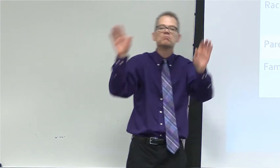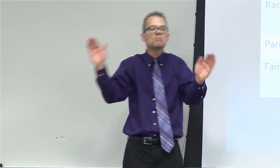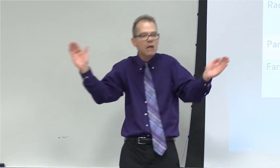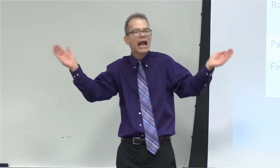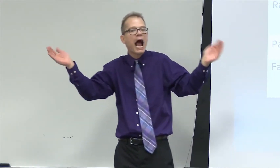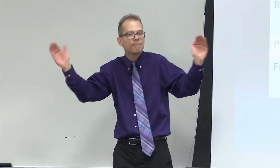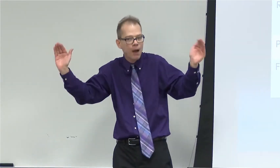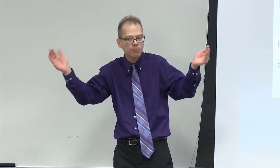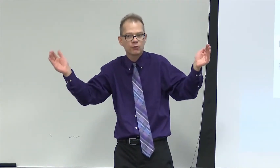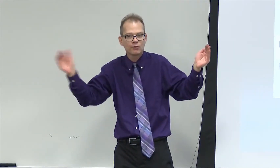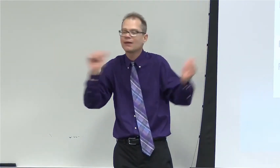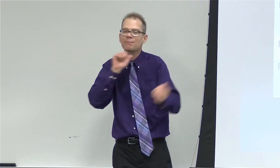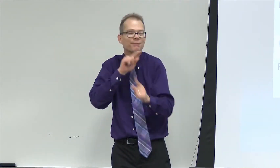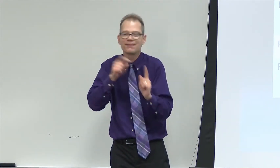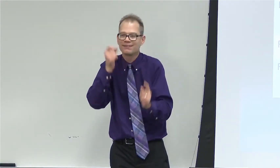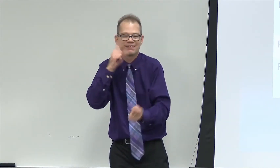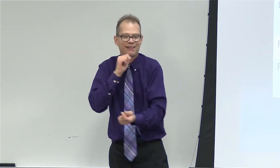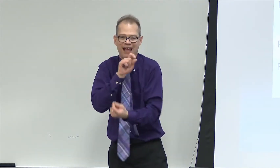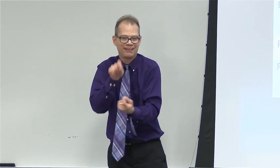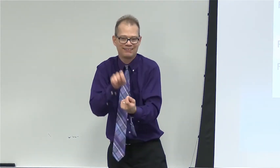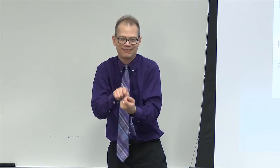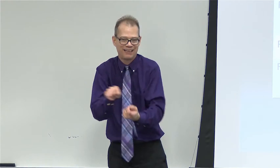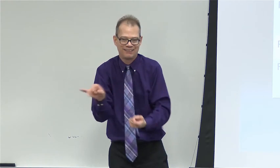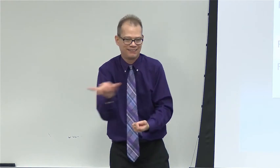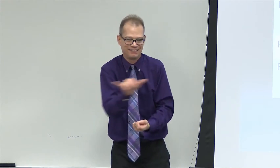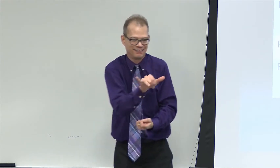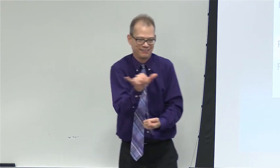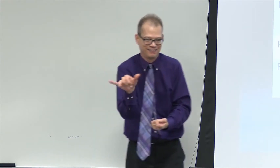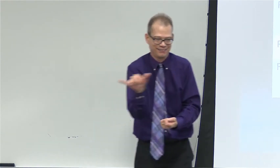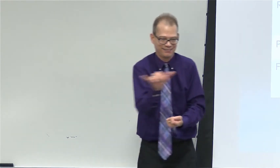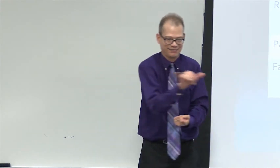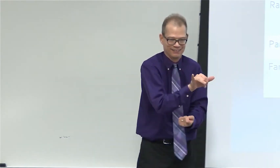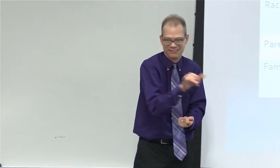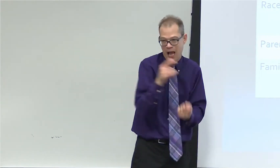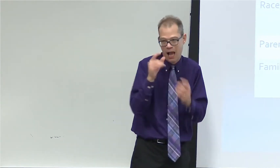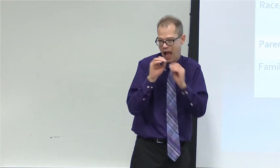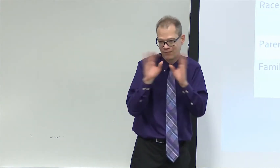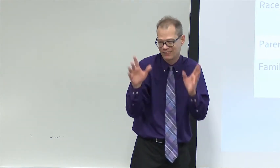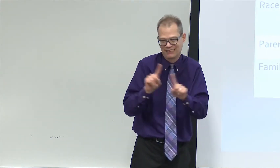So they are comparable groups, but obviously they're not identical.